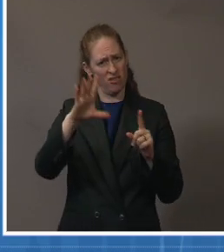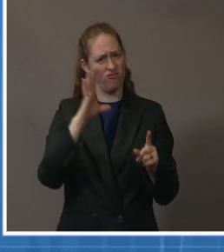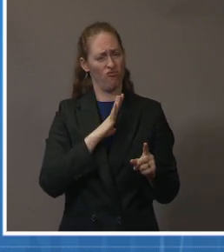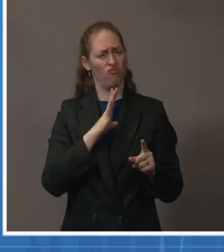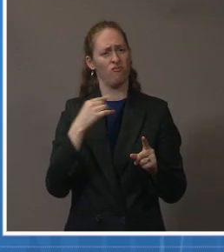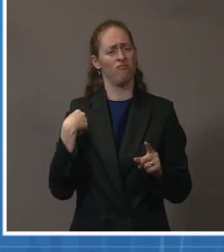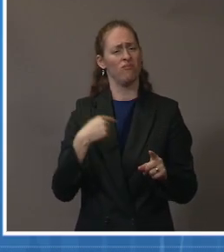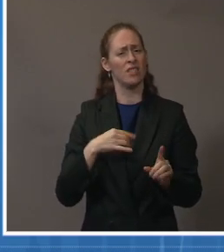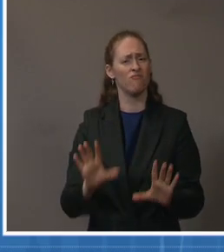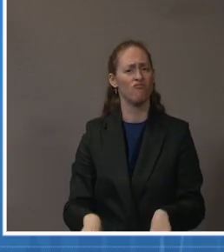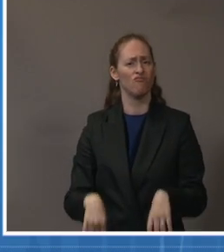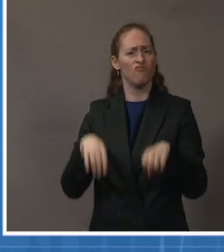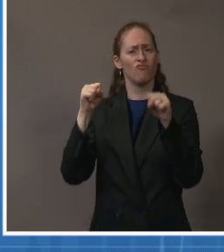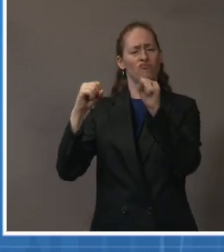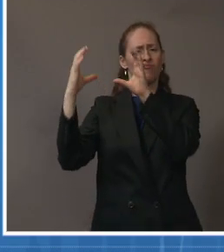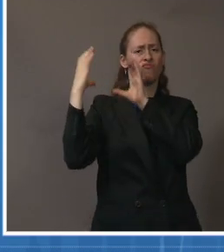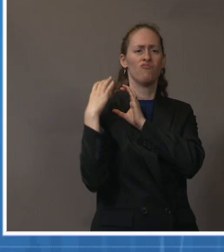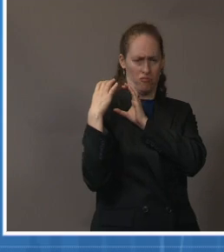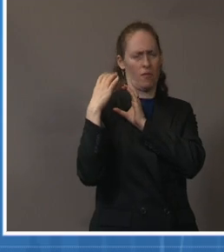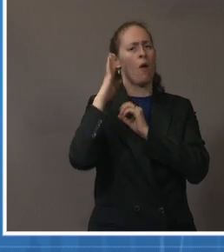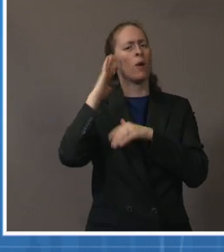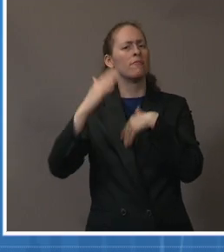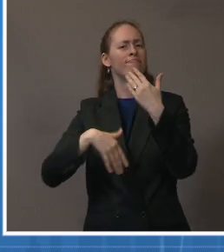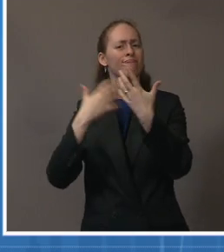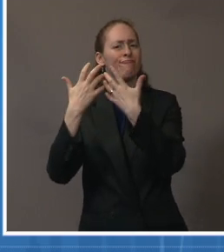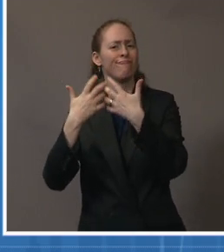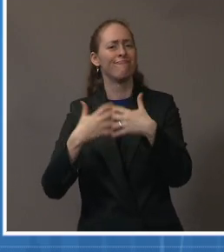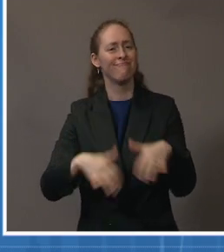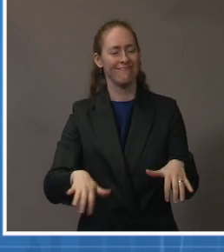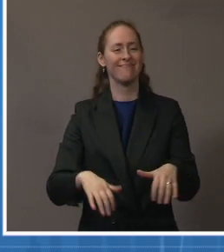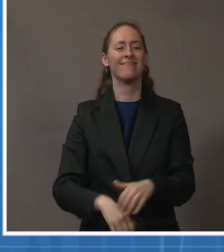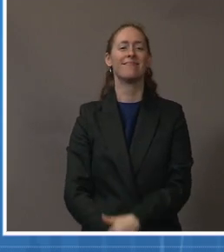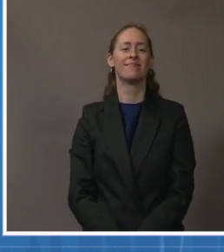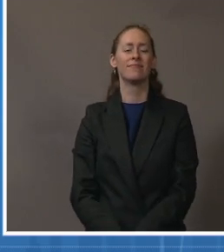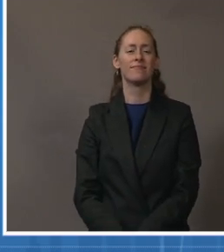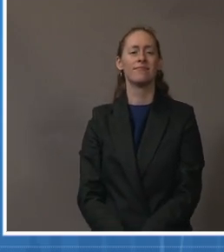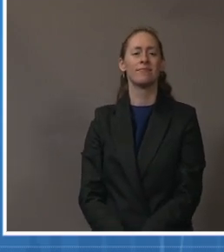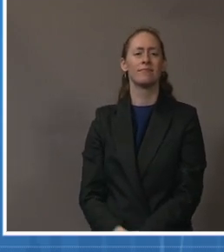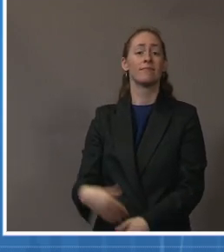In fact, less than two weeks ago, the President committed to providing one million doses